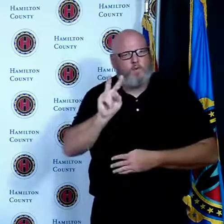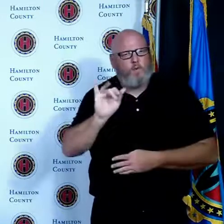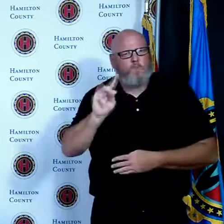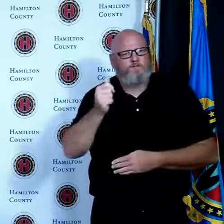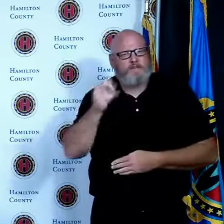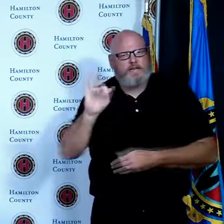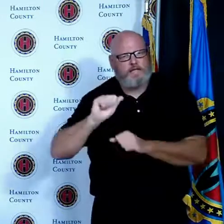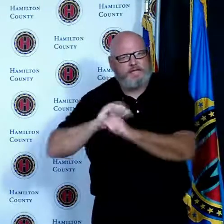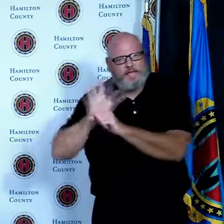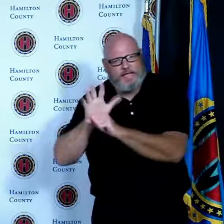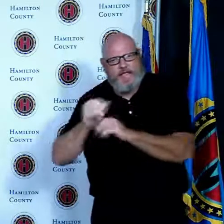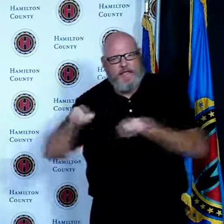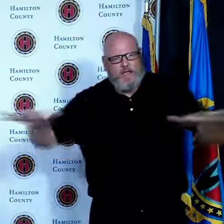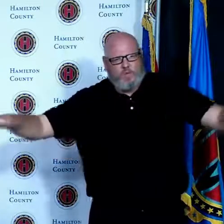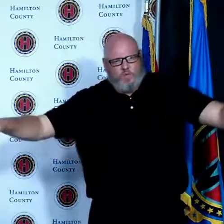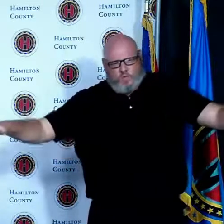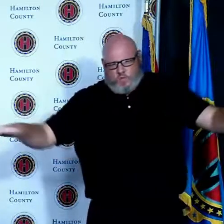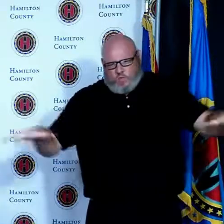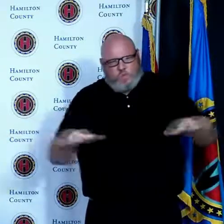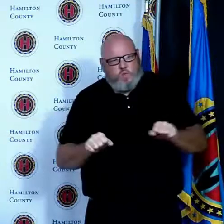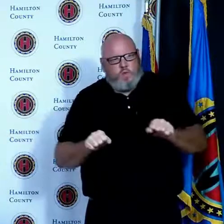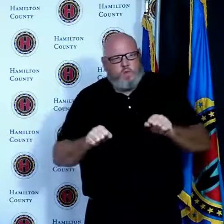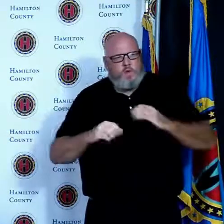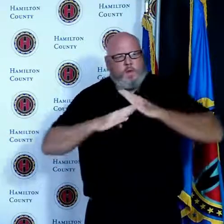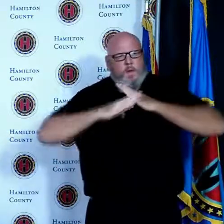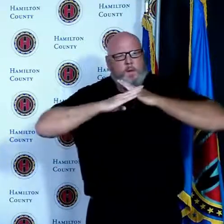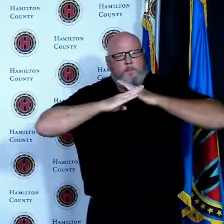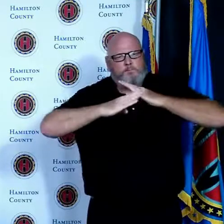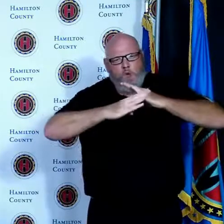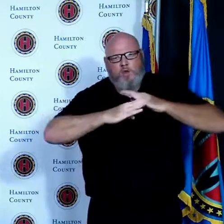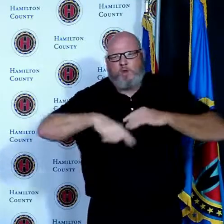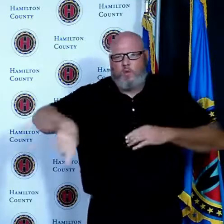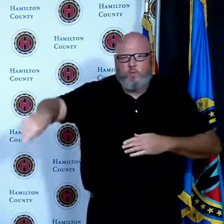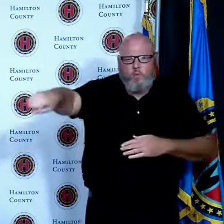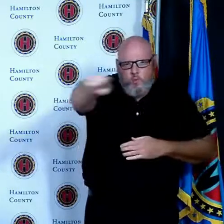Hamilton County has awarded 18 million dollars of the 142 million